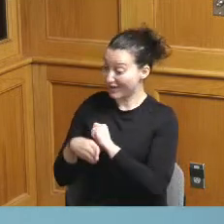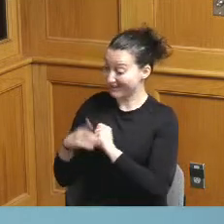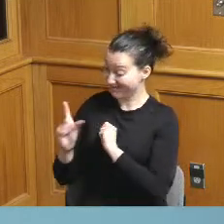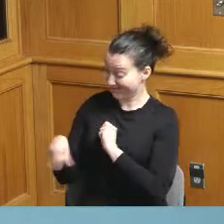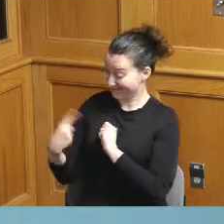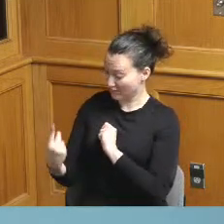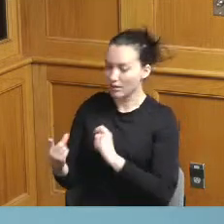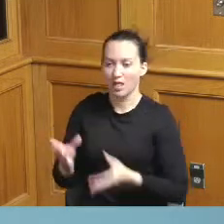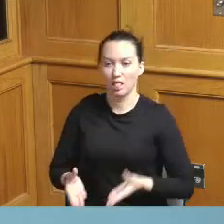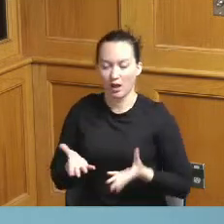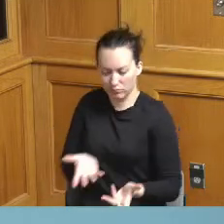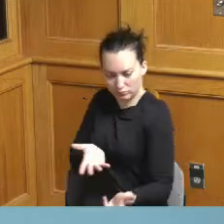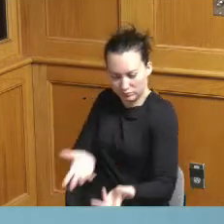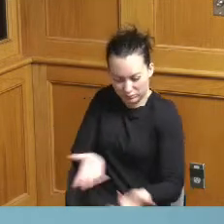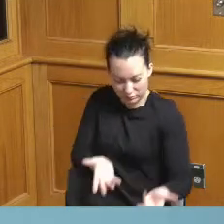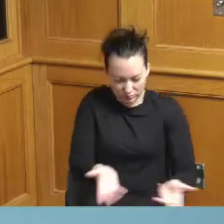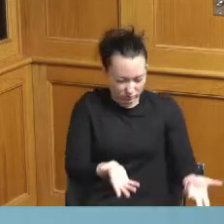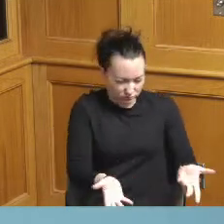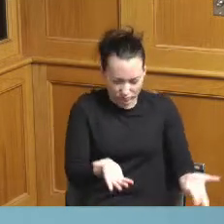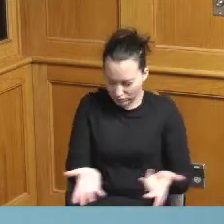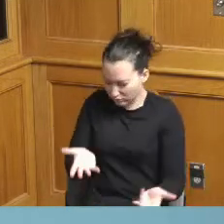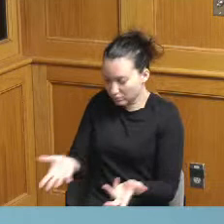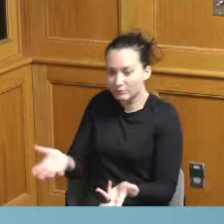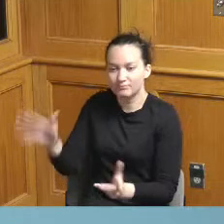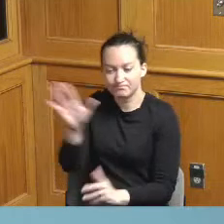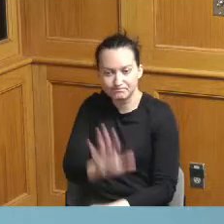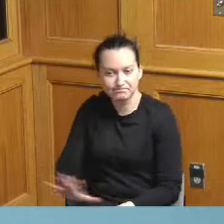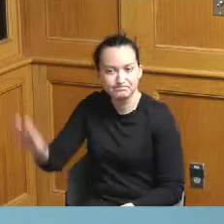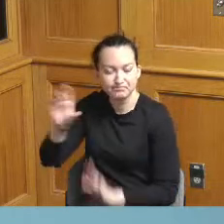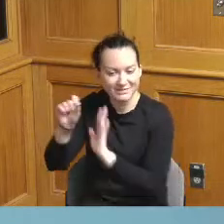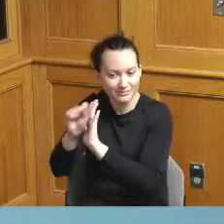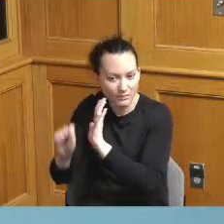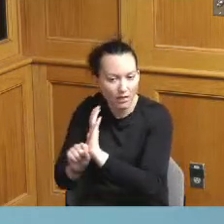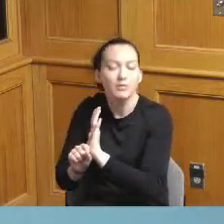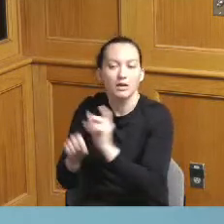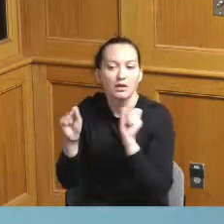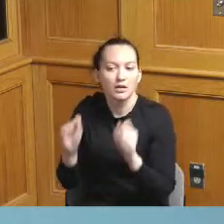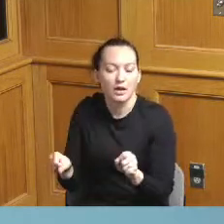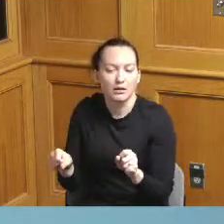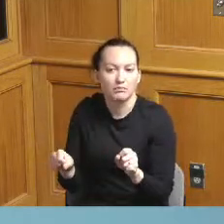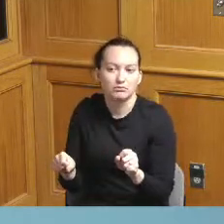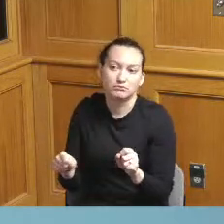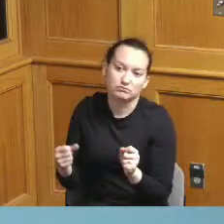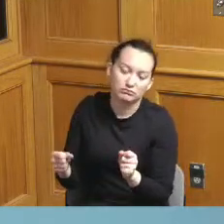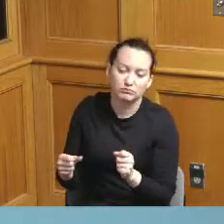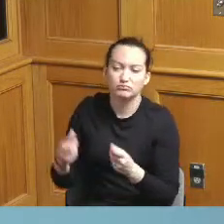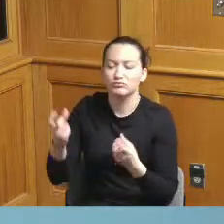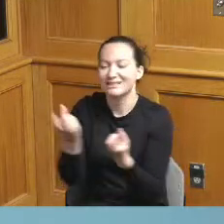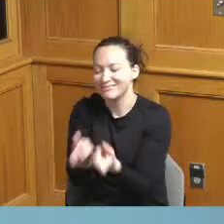allow them to interact with those throughout the state through by way of round tables and other